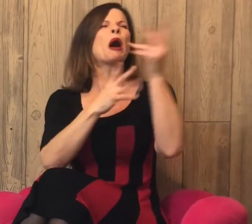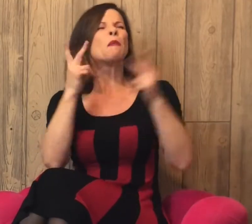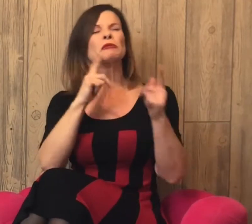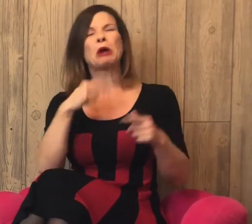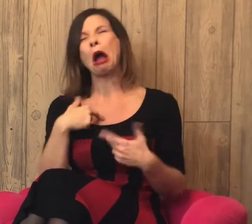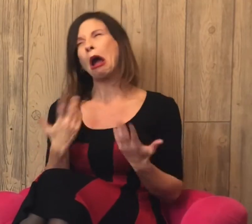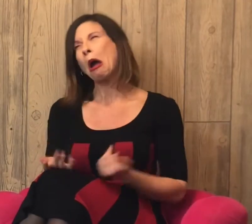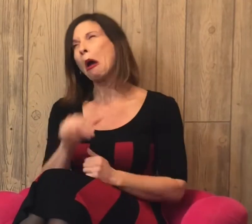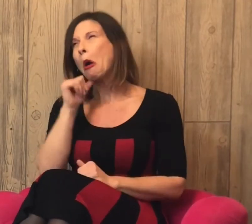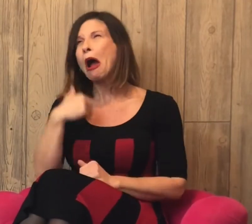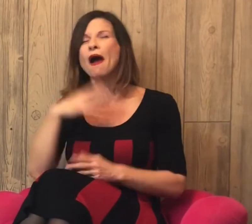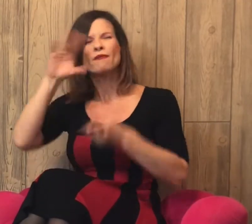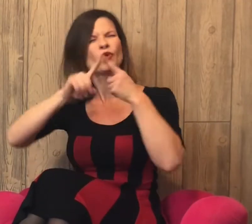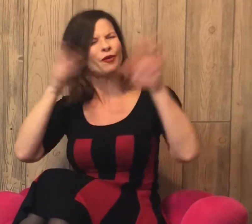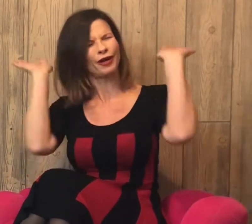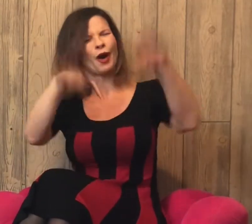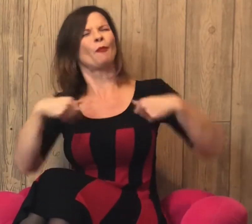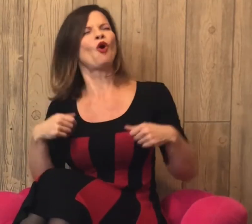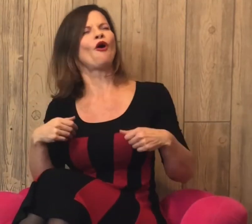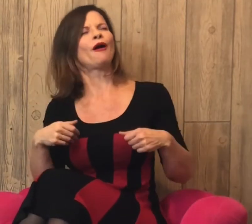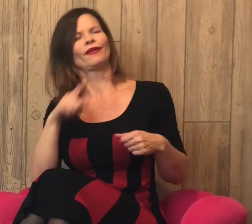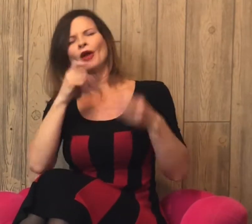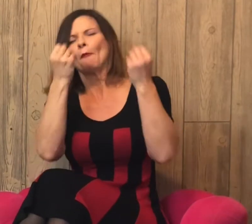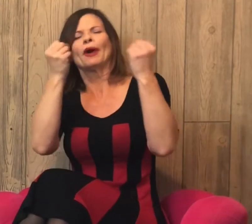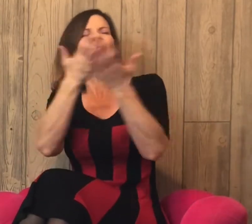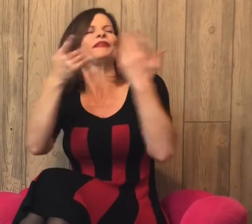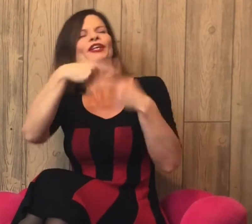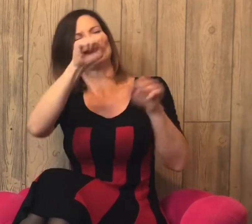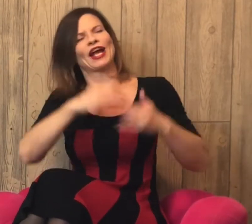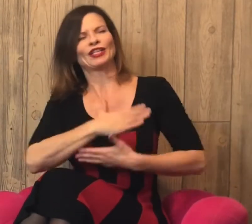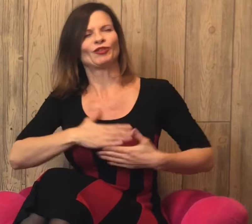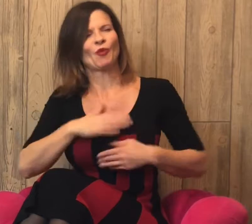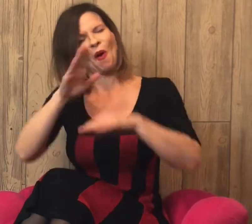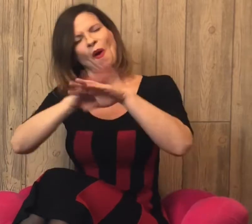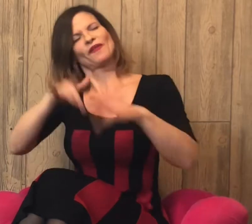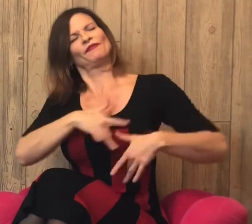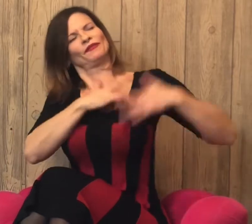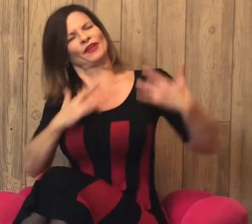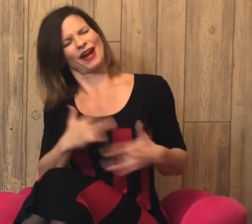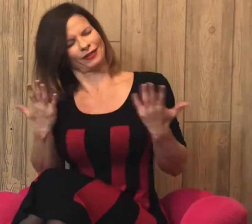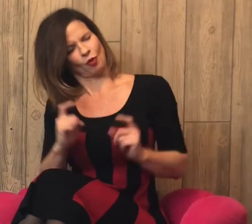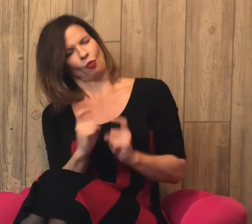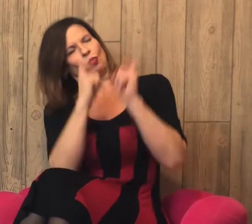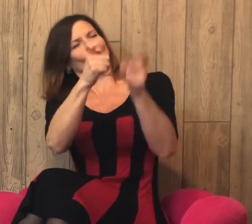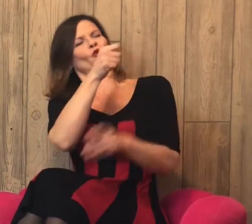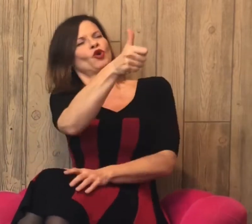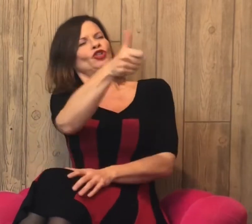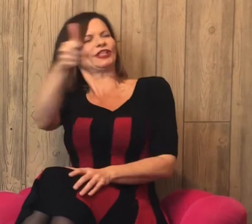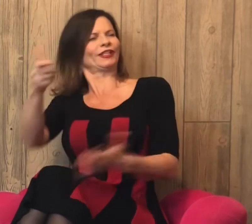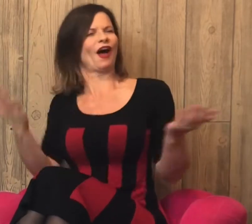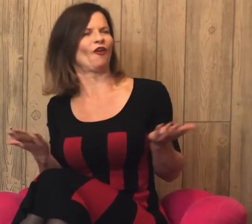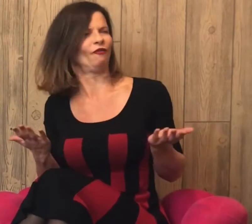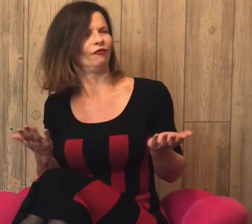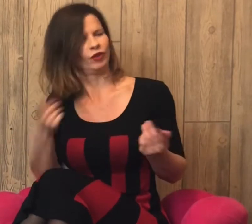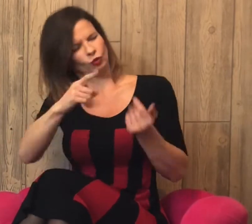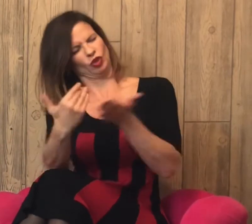Some people say, "Oh, but I don't have a boyfriend," C'mon! There are many things you can enjoy on Valentine's Day Treat yourself!